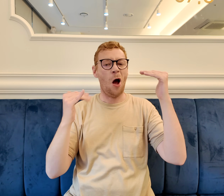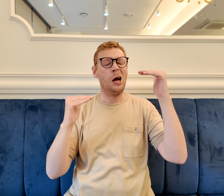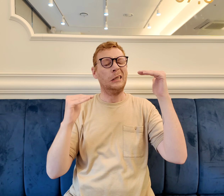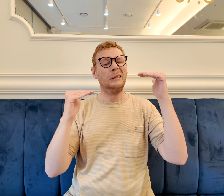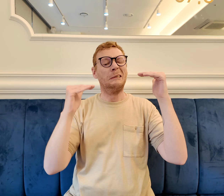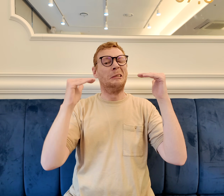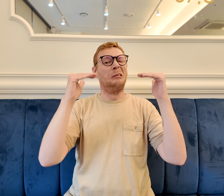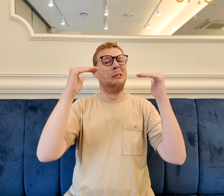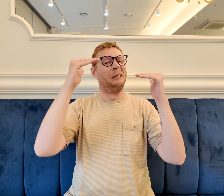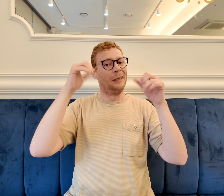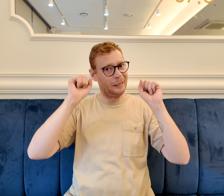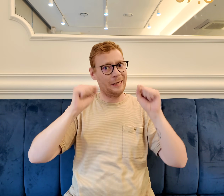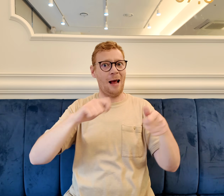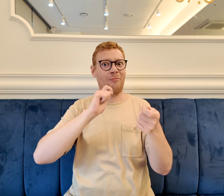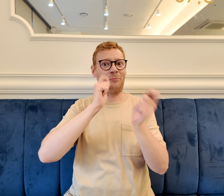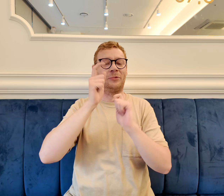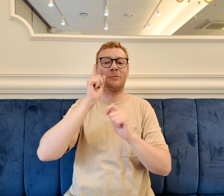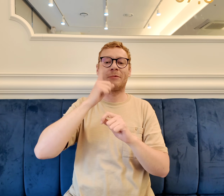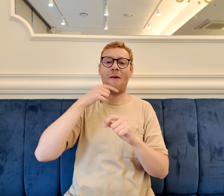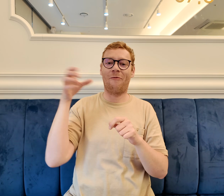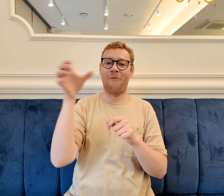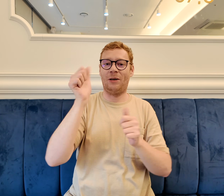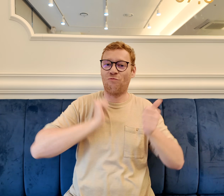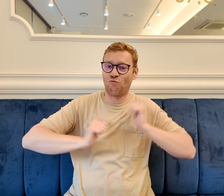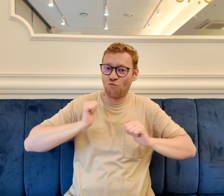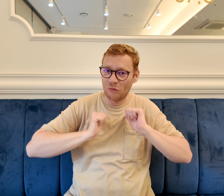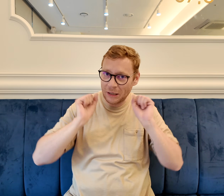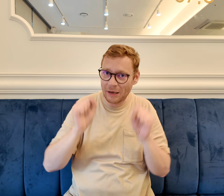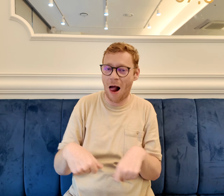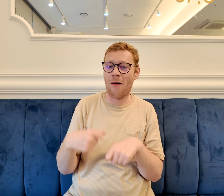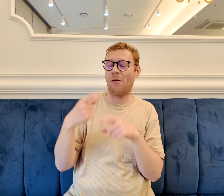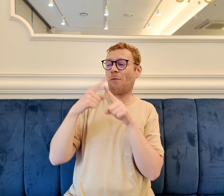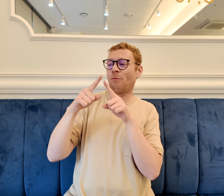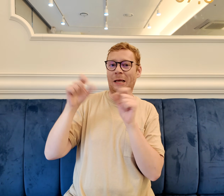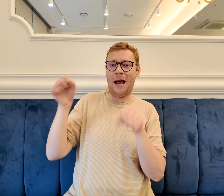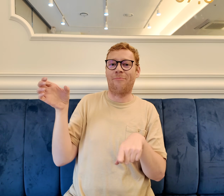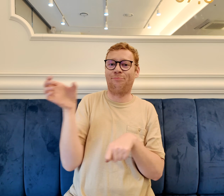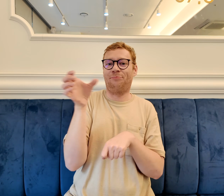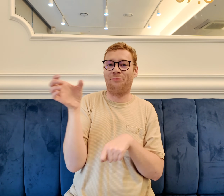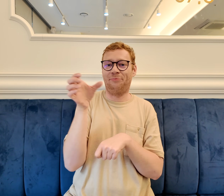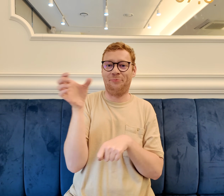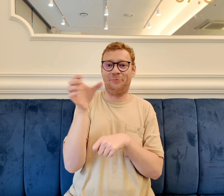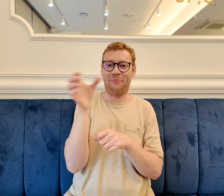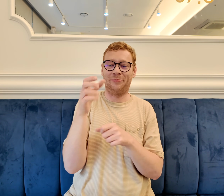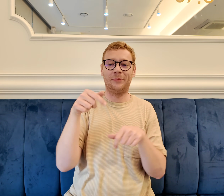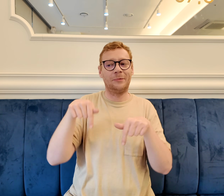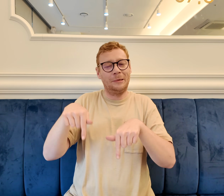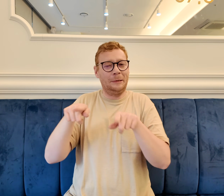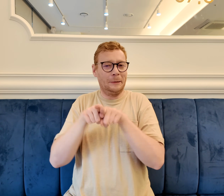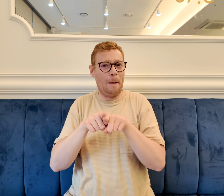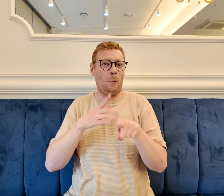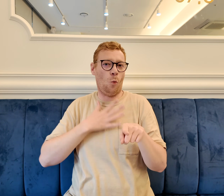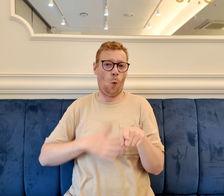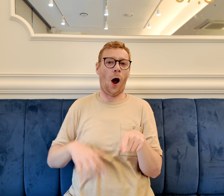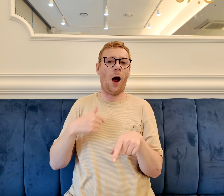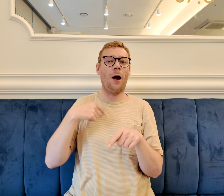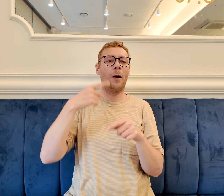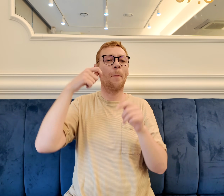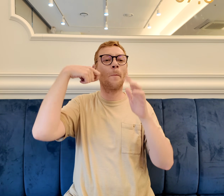However, they fought for equal rights for a long time, and as a result, Deaf people can now easily perform on stage. Whether it's performance or art, the possibilities are the same. I hope Korea will change like that.